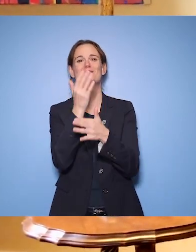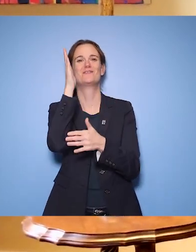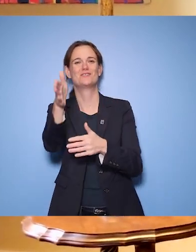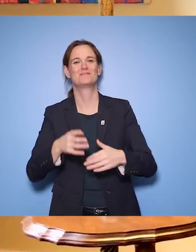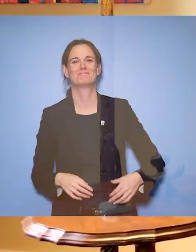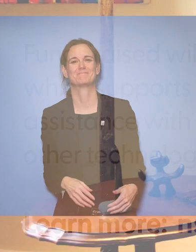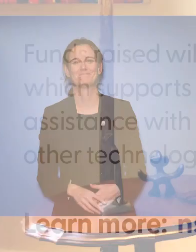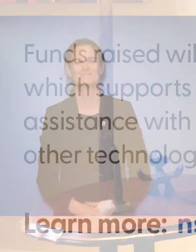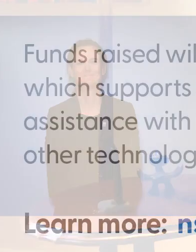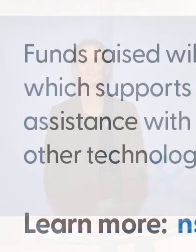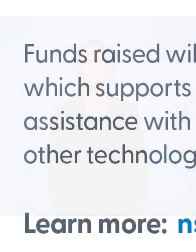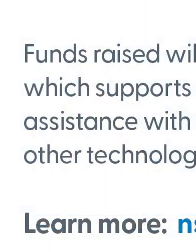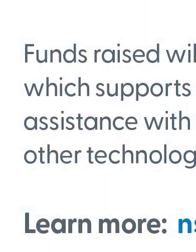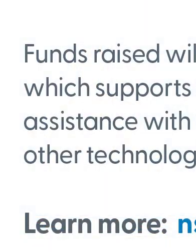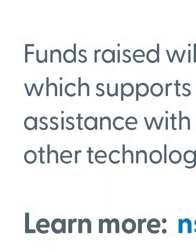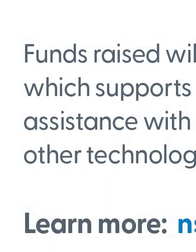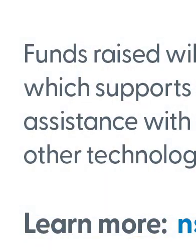things we're going to do in the future.